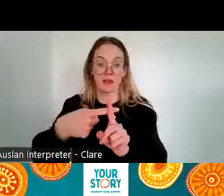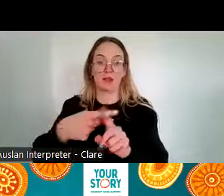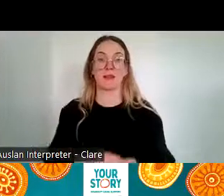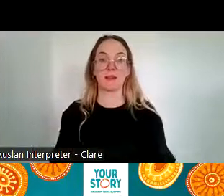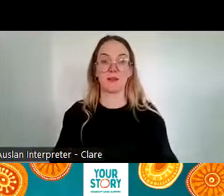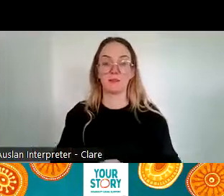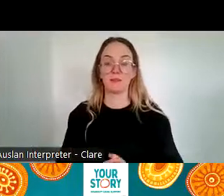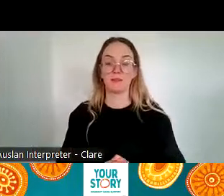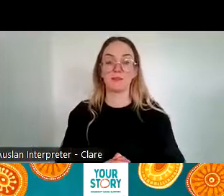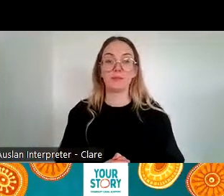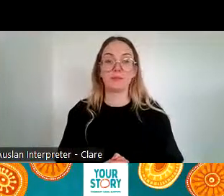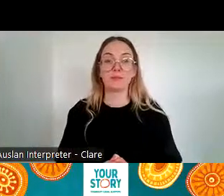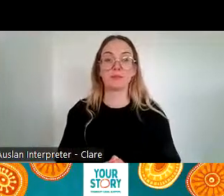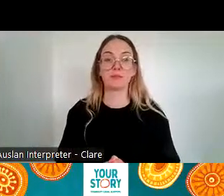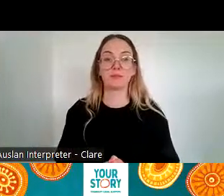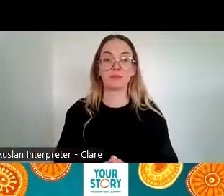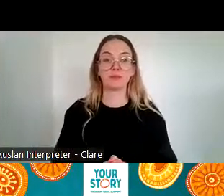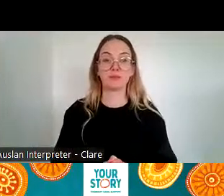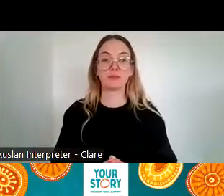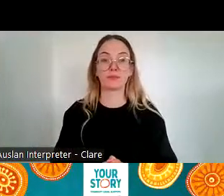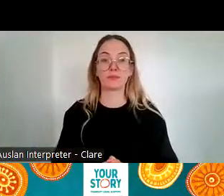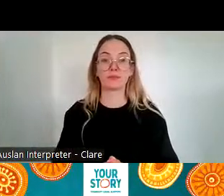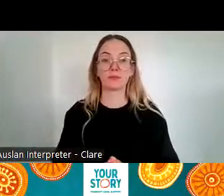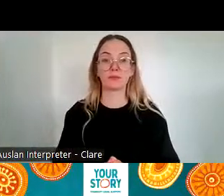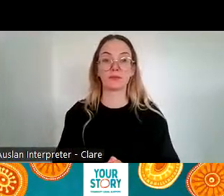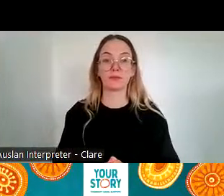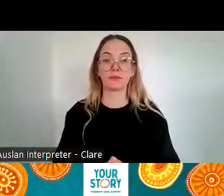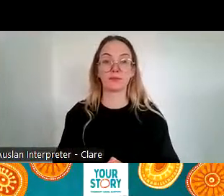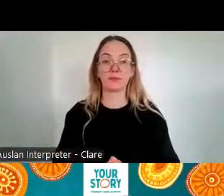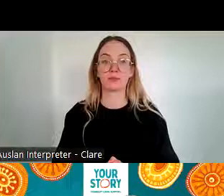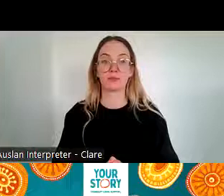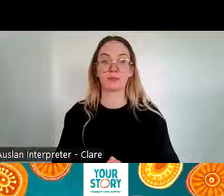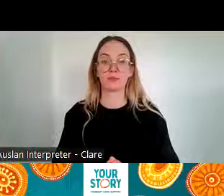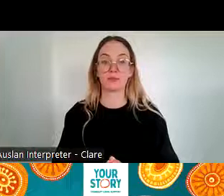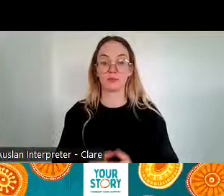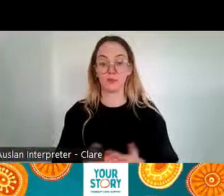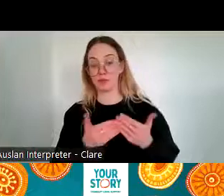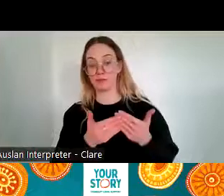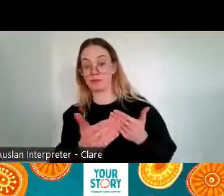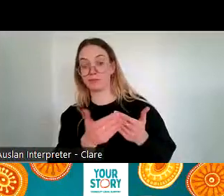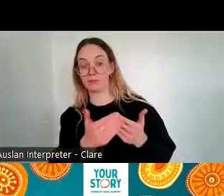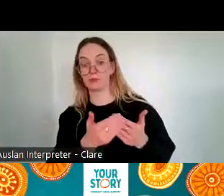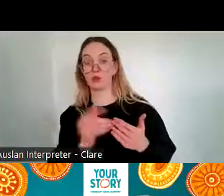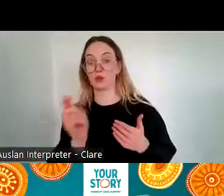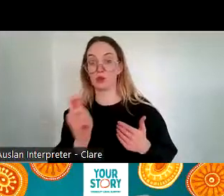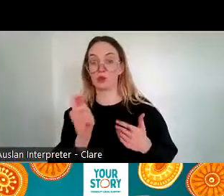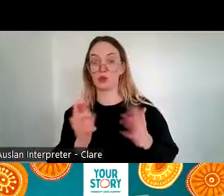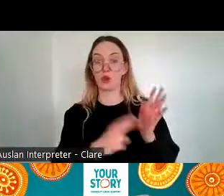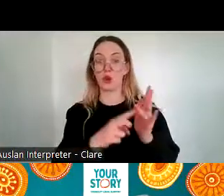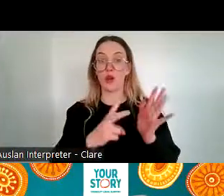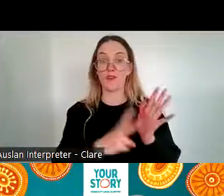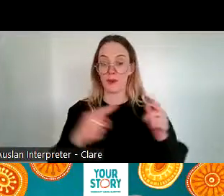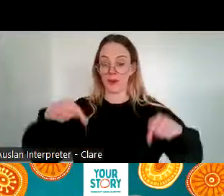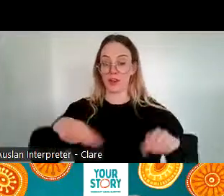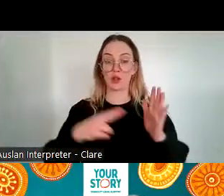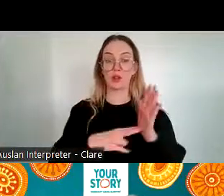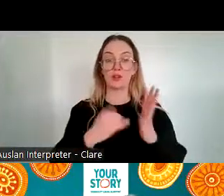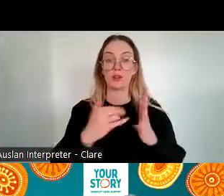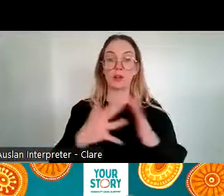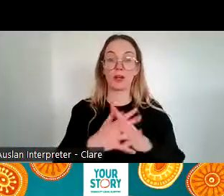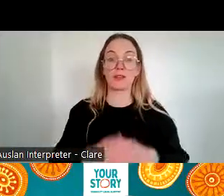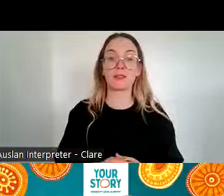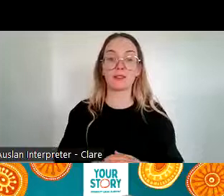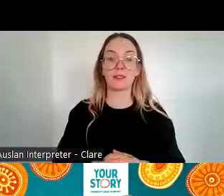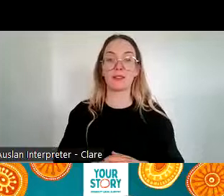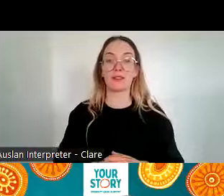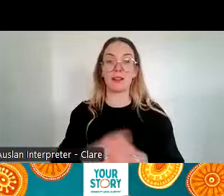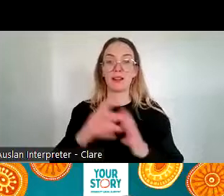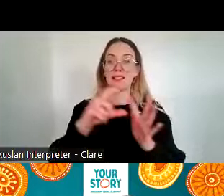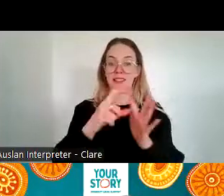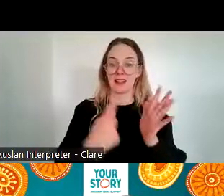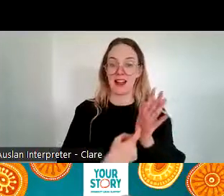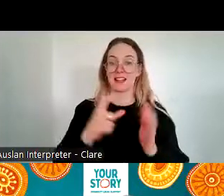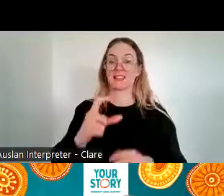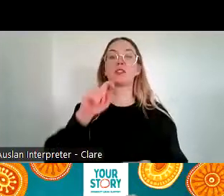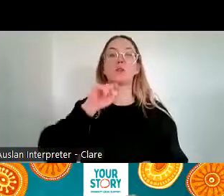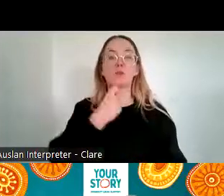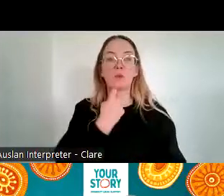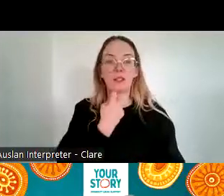Coming up in November in New South Wales the Disability Royal Commission will be conducting its